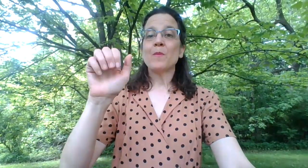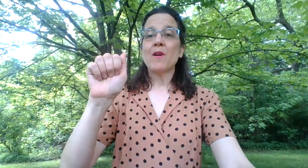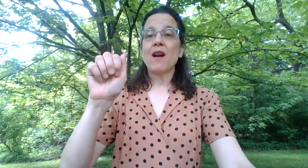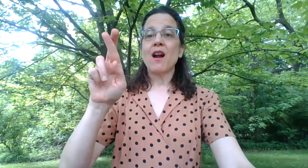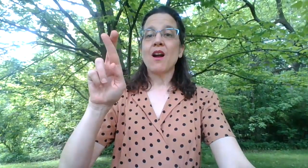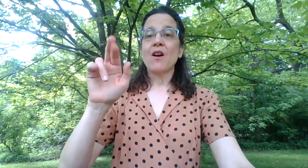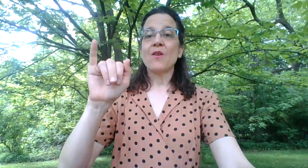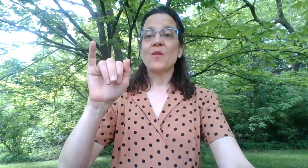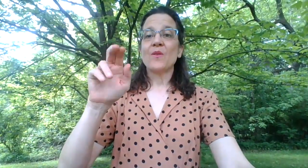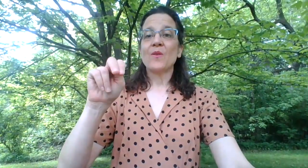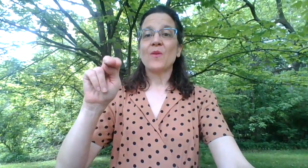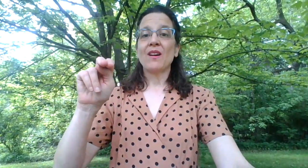Marinna,